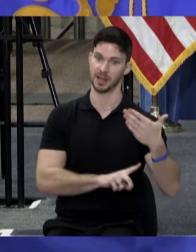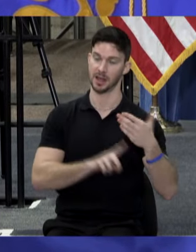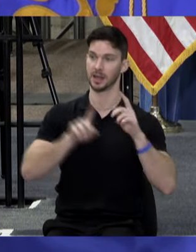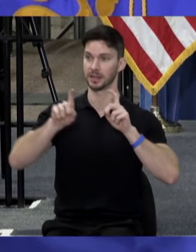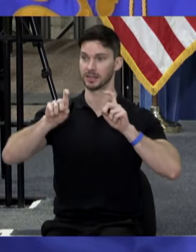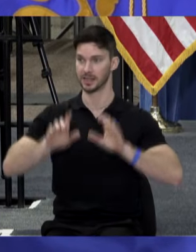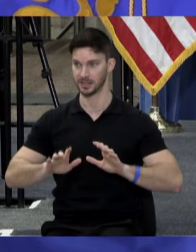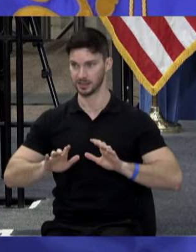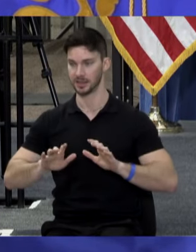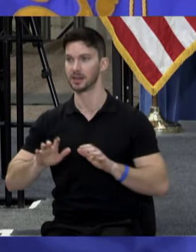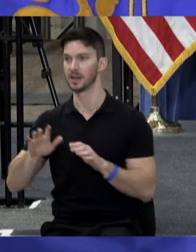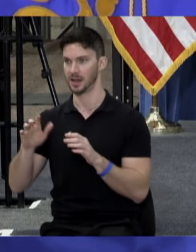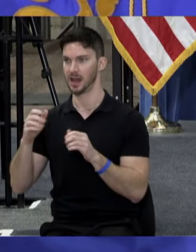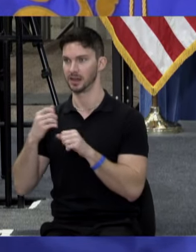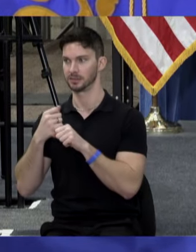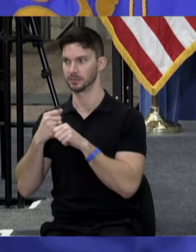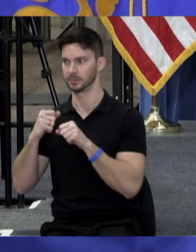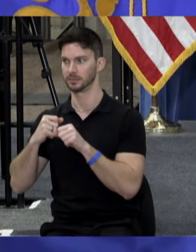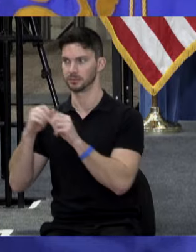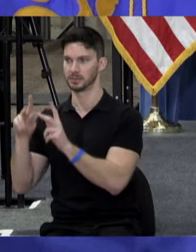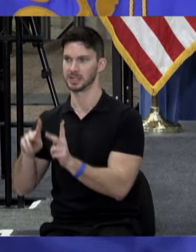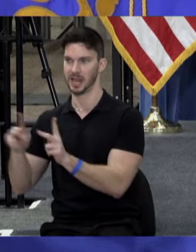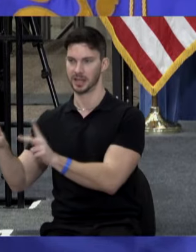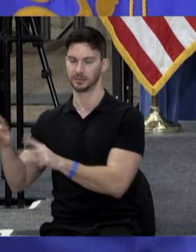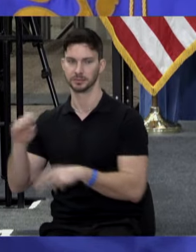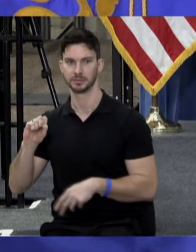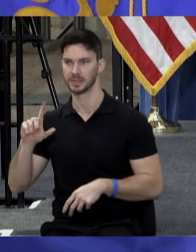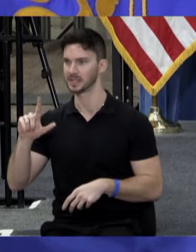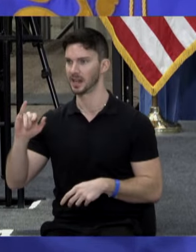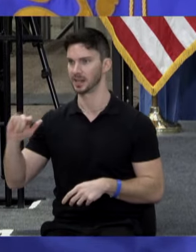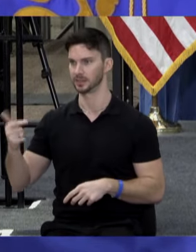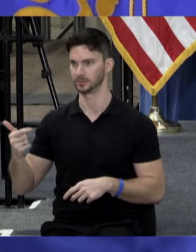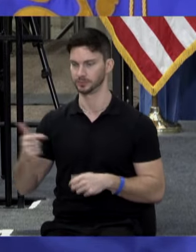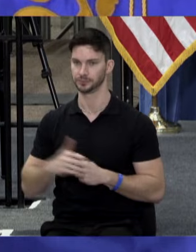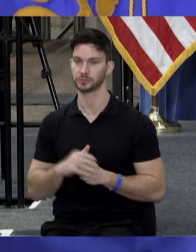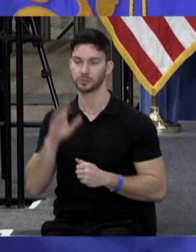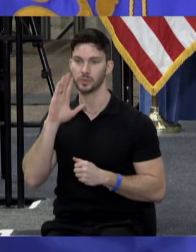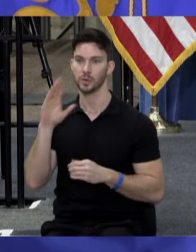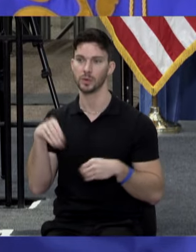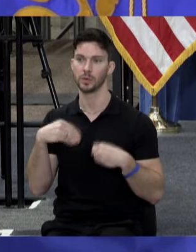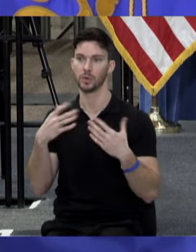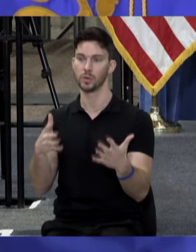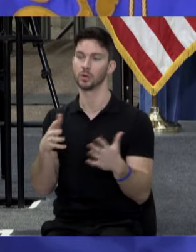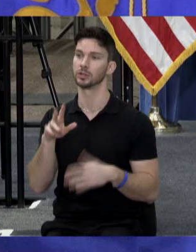and we will award up to two million dollars in prizes to innovations that strengthen care